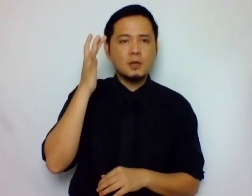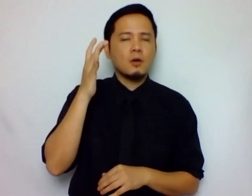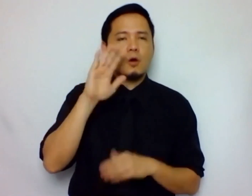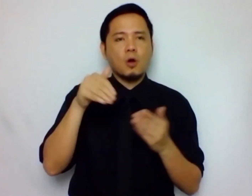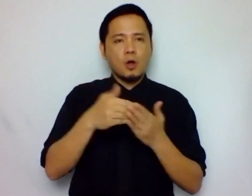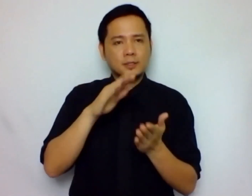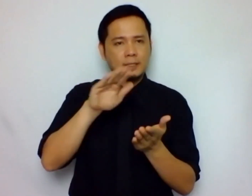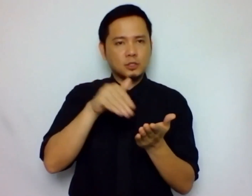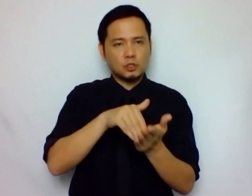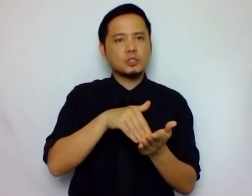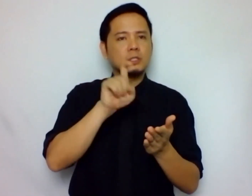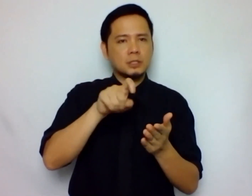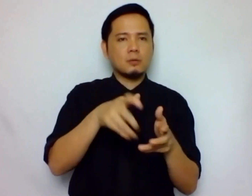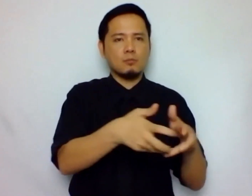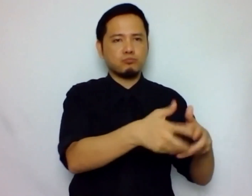There is no question about that.